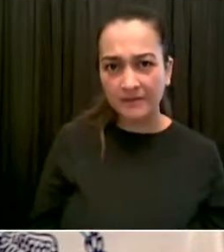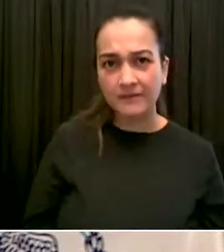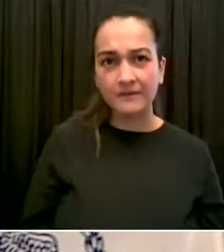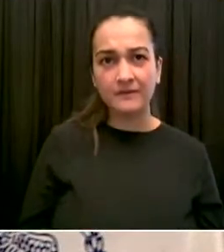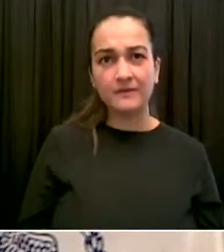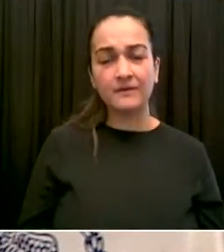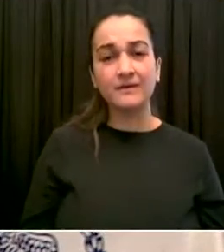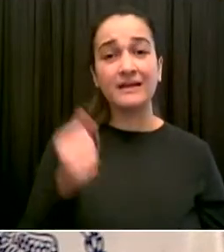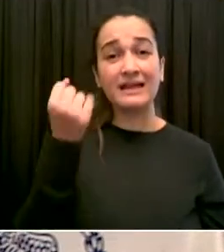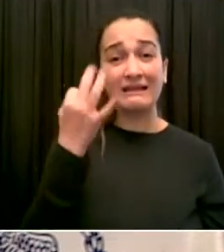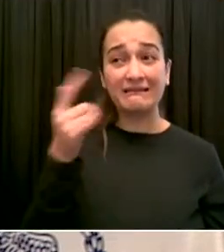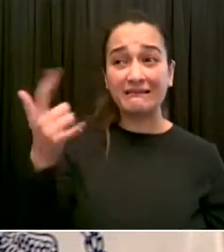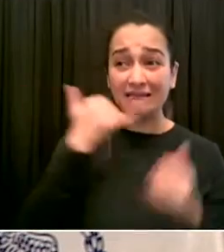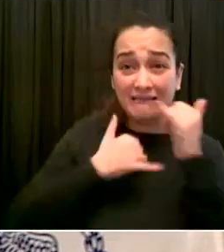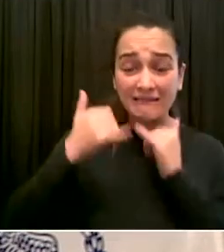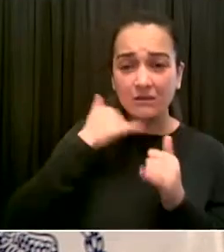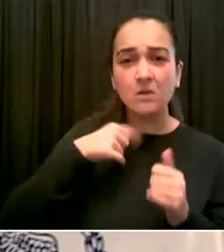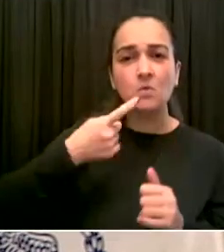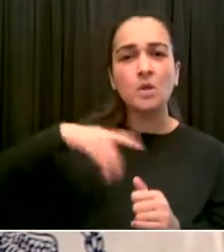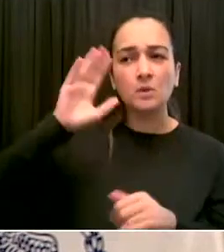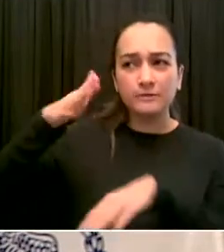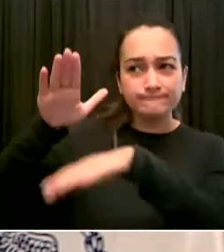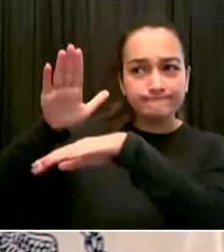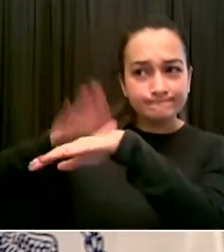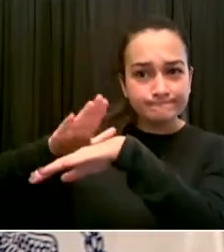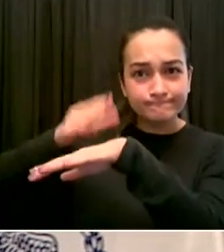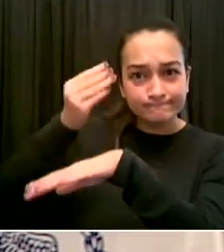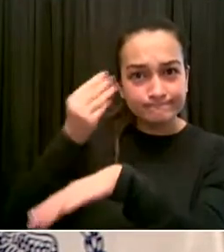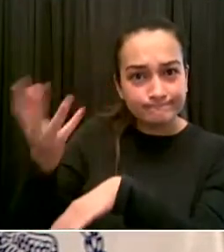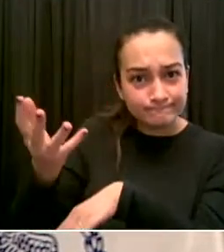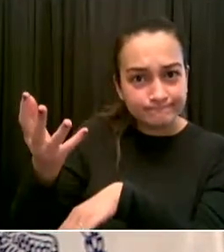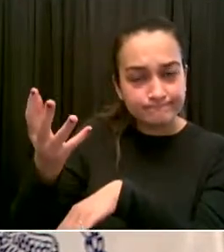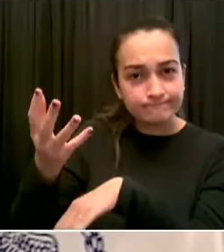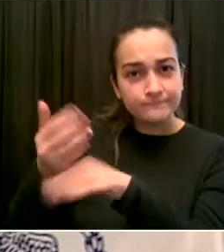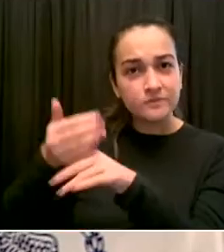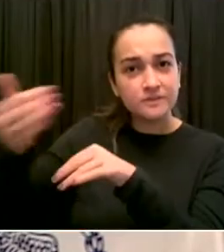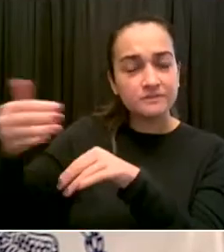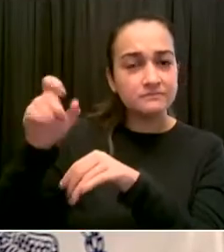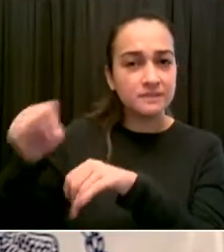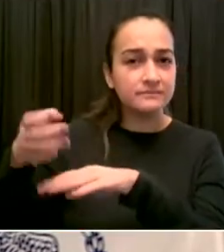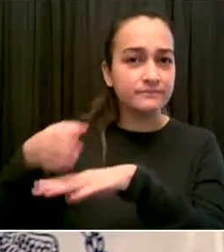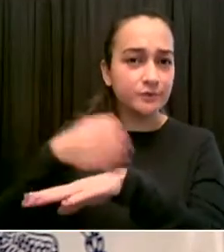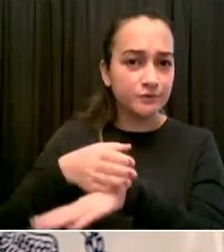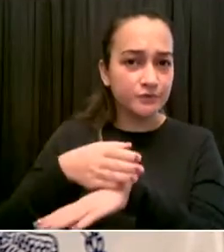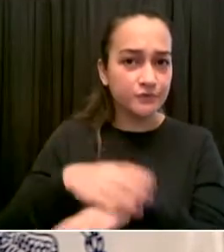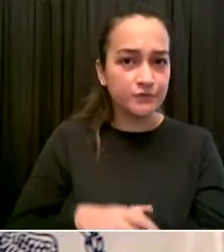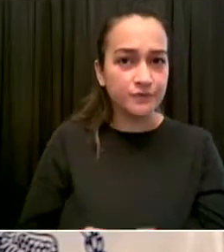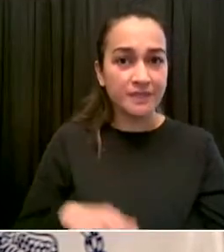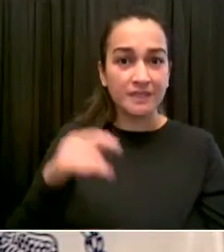PROVIDING WARNINGS BEFORE WE ESCALATE INTO FINES AND